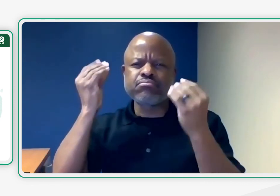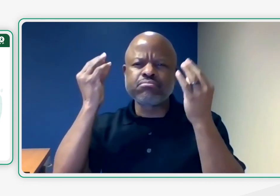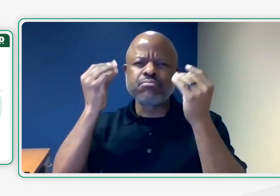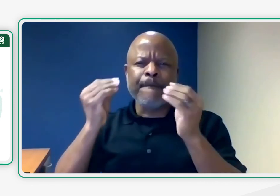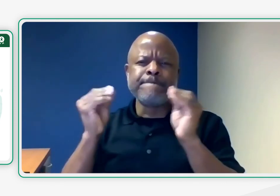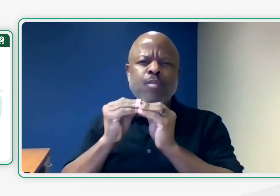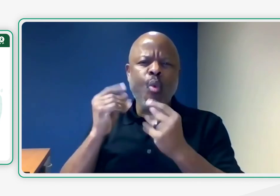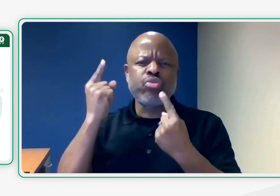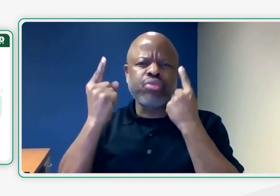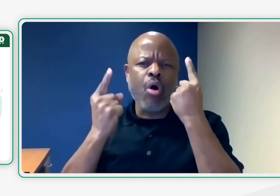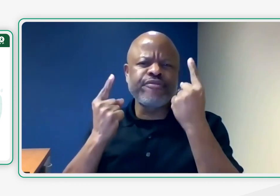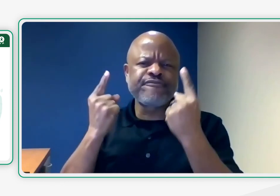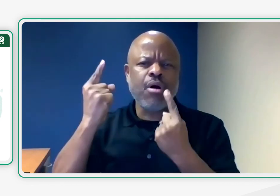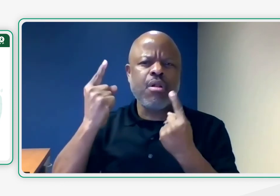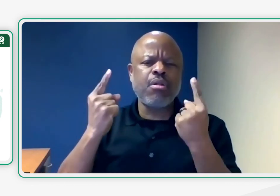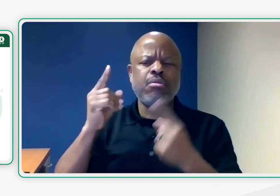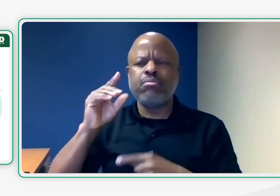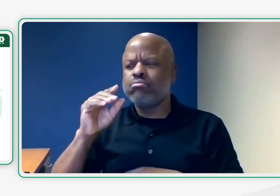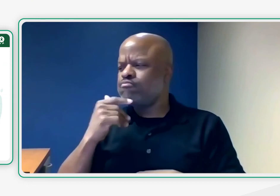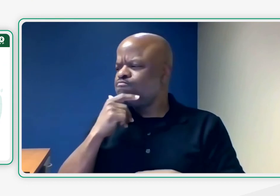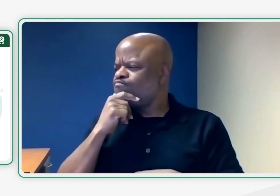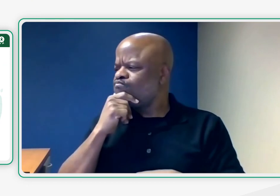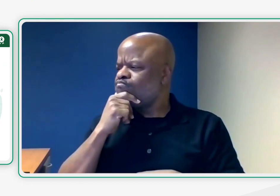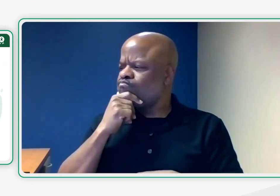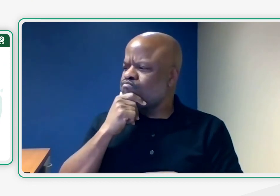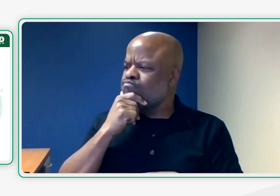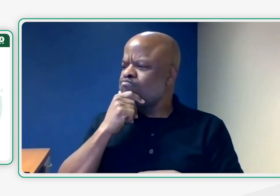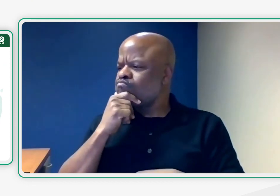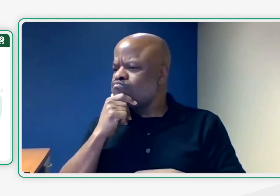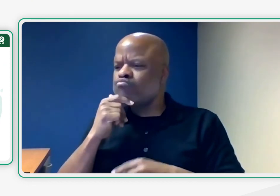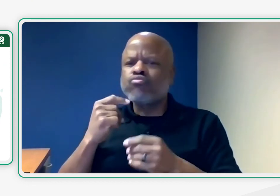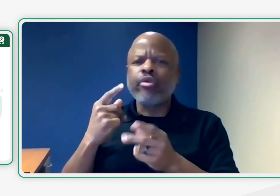reflective one is being cognizant of what you already have, and it requires more thinking